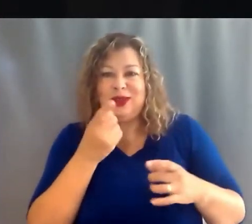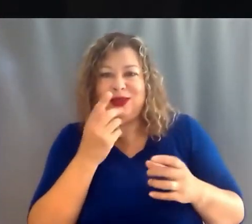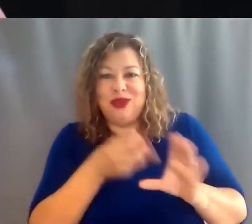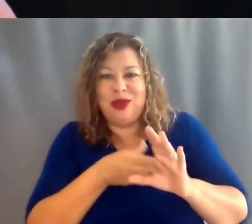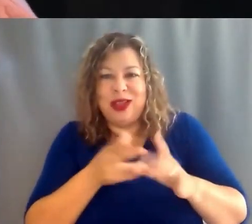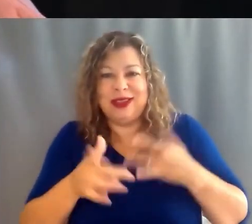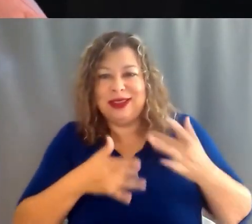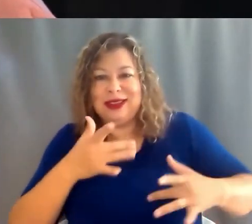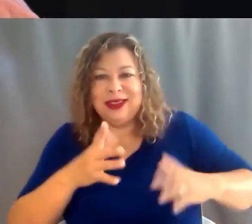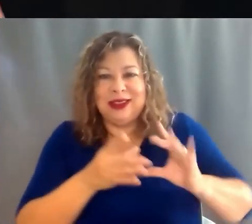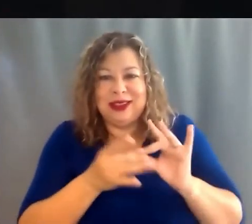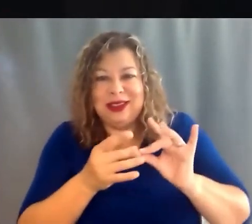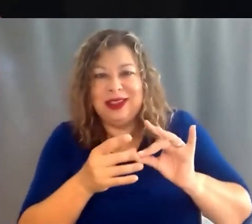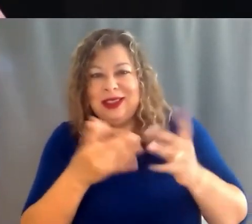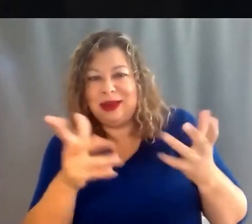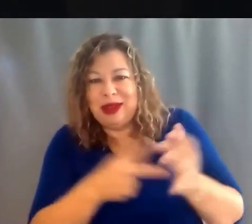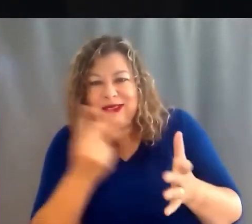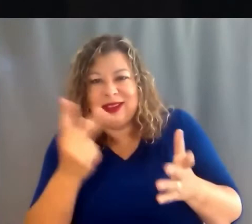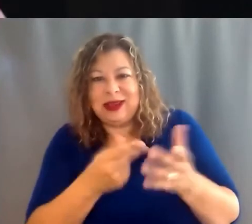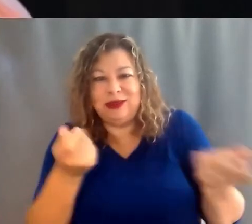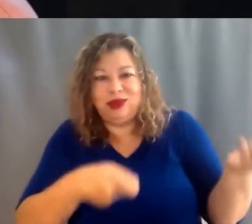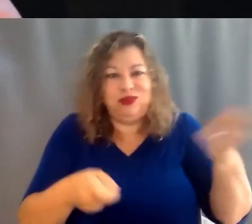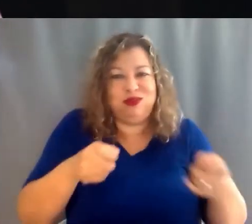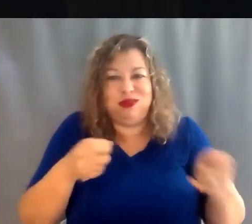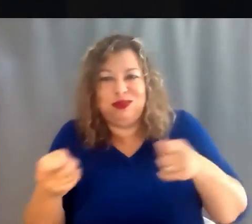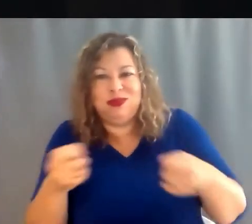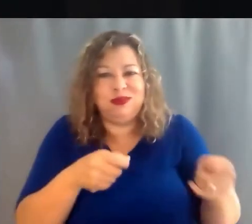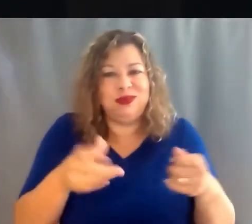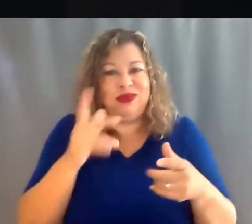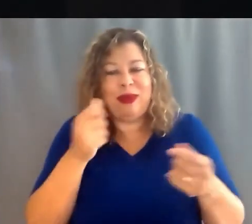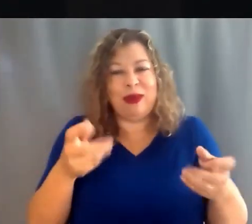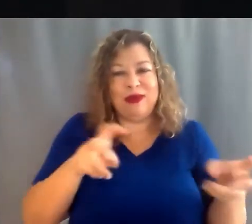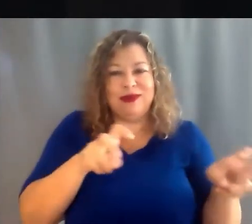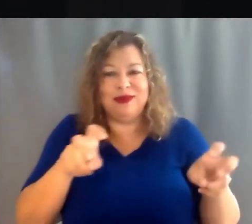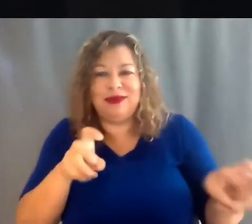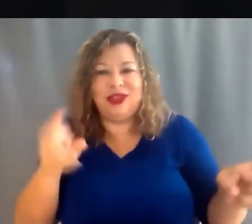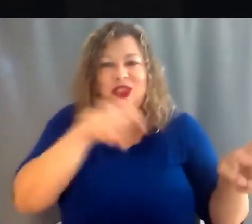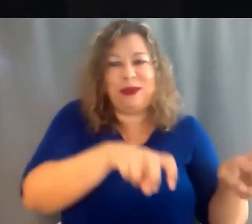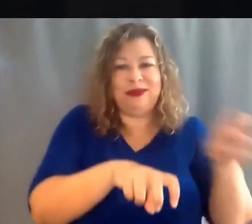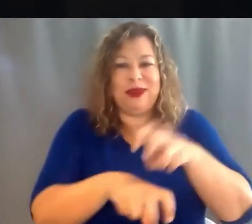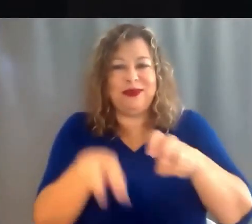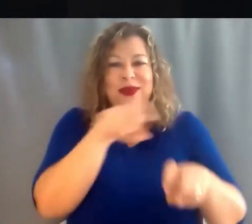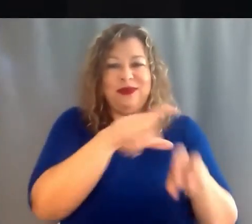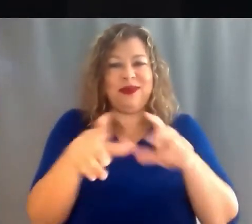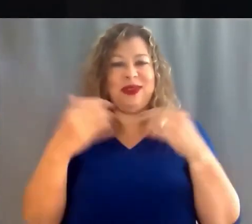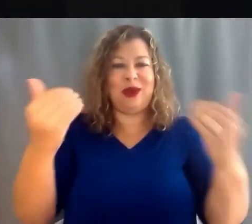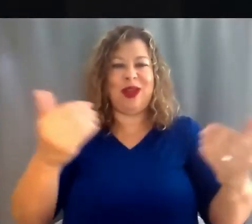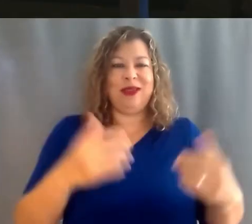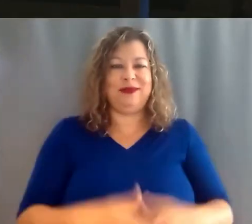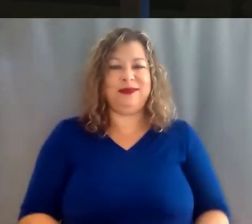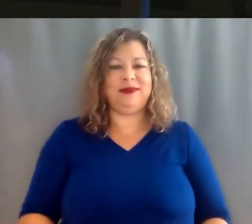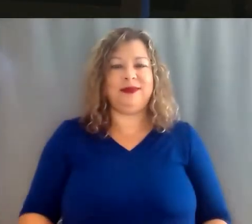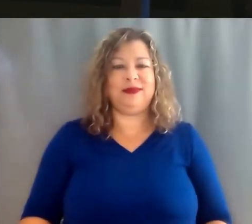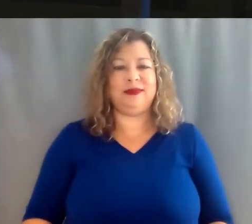When you're like.